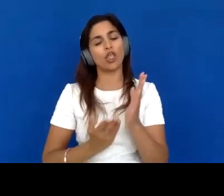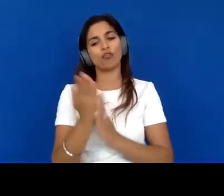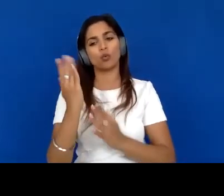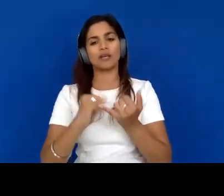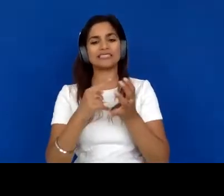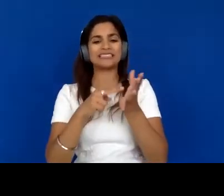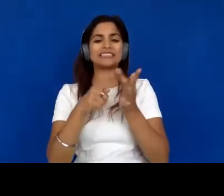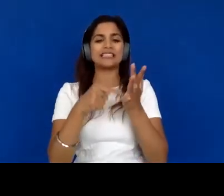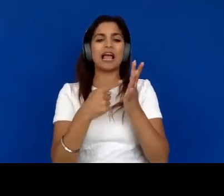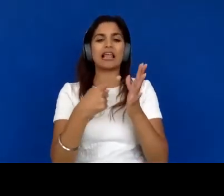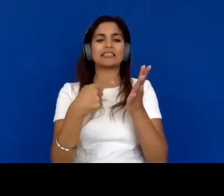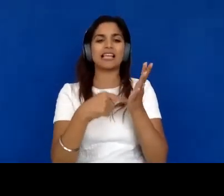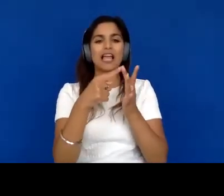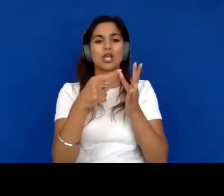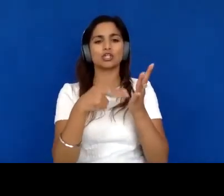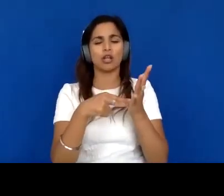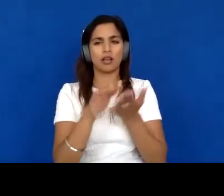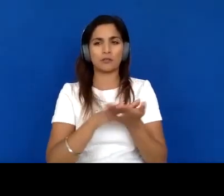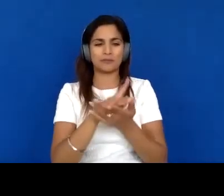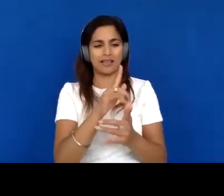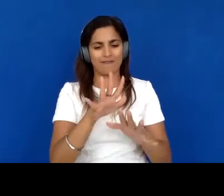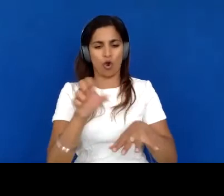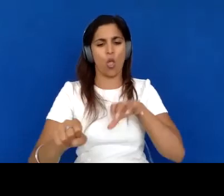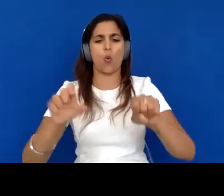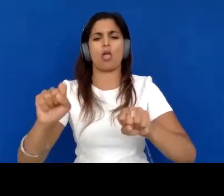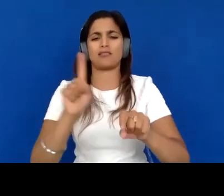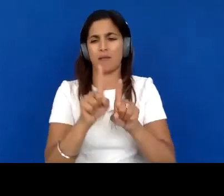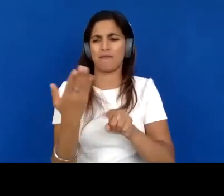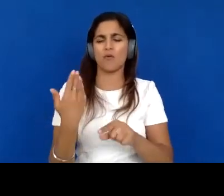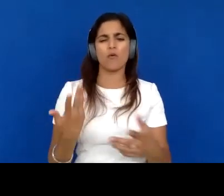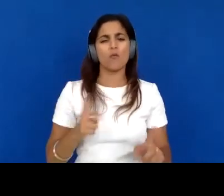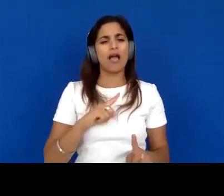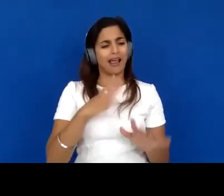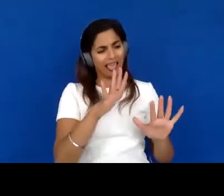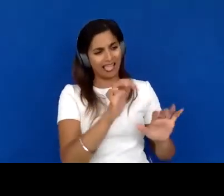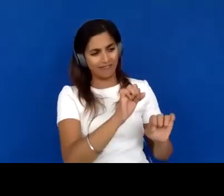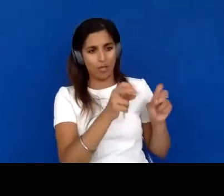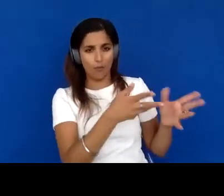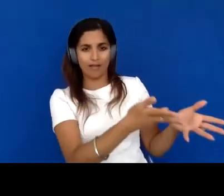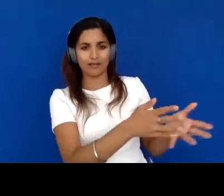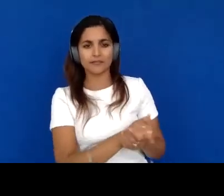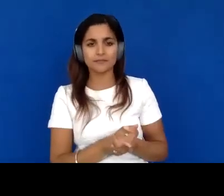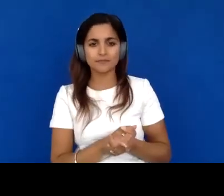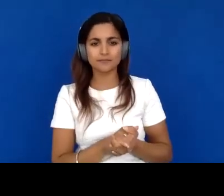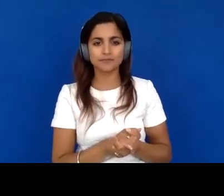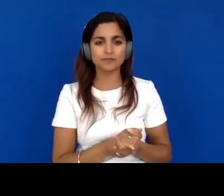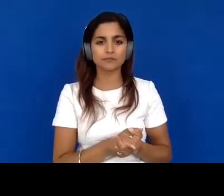implying that they cannot know what they require subjecting them instead to top-down solutions which do not accommodate a more holistic set of needs